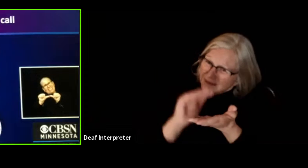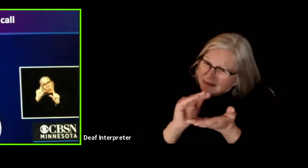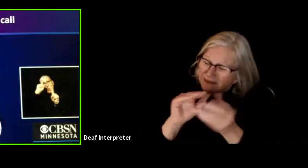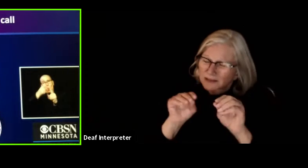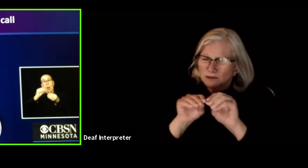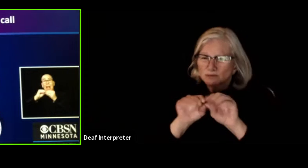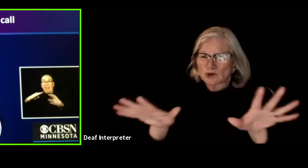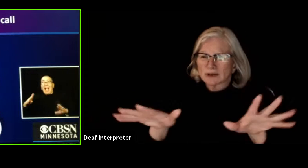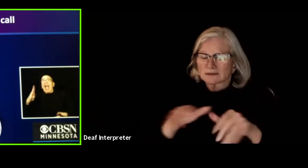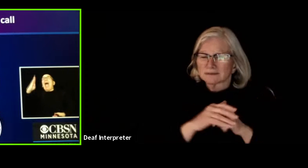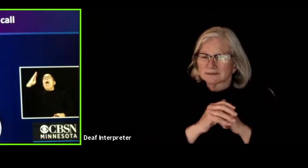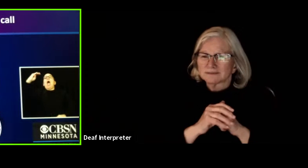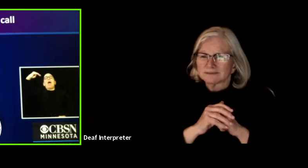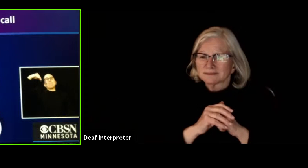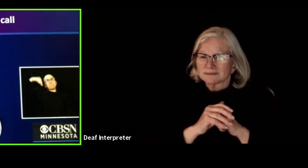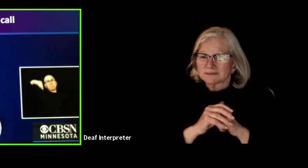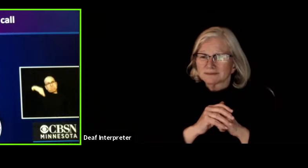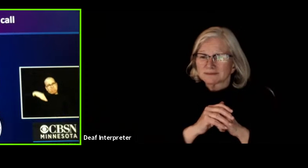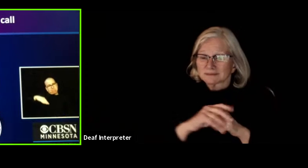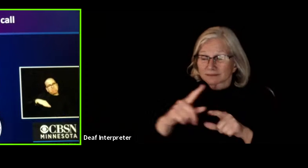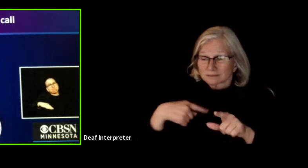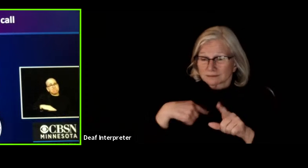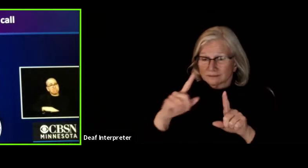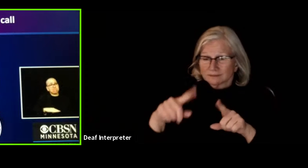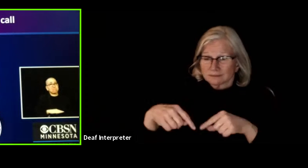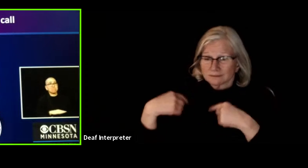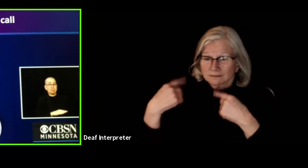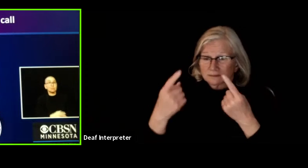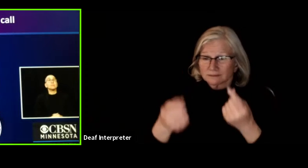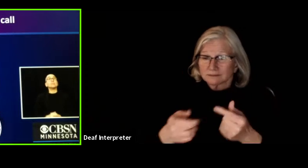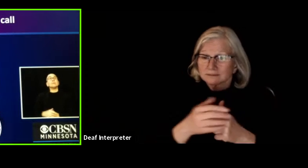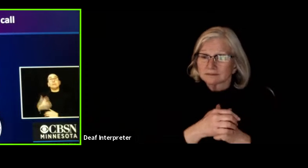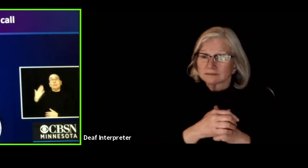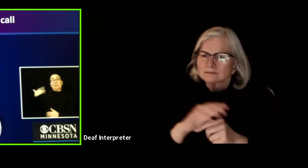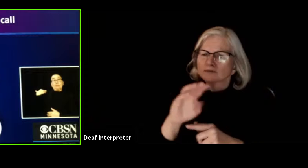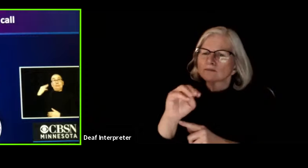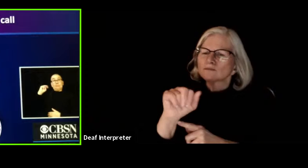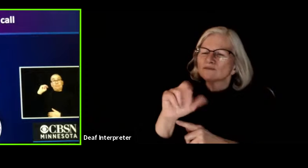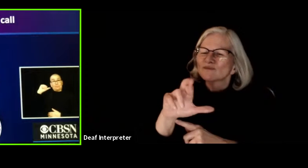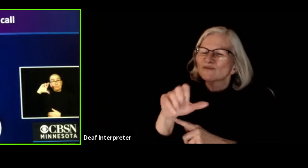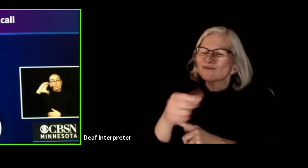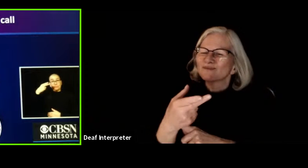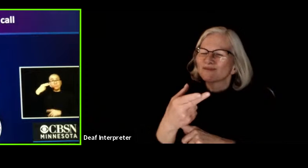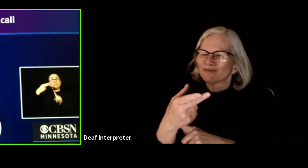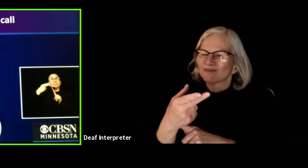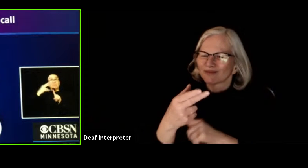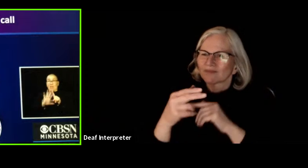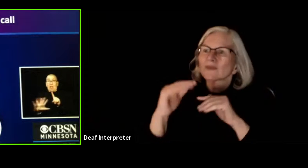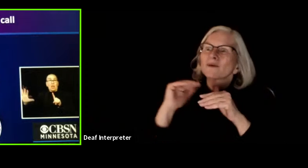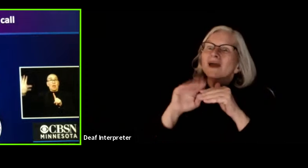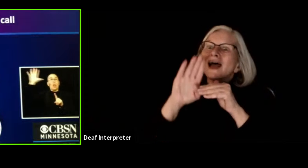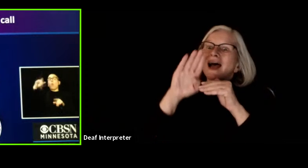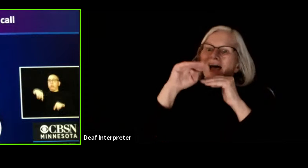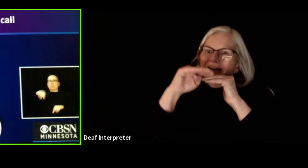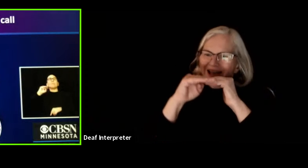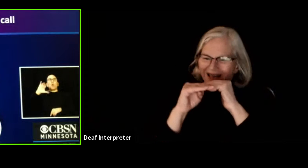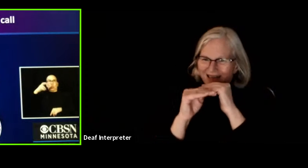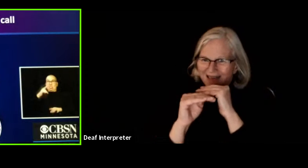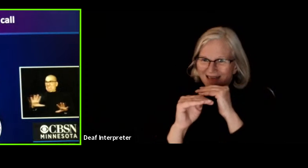THROUGHOUT THE WHOLE THING. IN MARCH WE FLATTENED THE CURVE AND IF YOU LOOK AT THE CURVE ALONG THE UNITED STATES, WE STAYED FLATTER THAN ANY OTHER STATE INFORMATION A LONGER PERIOD OF TIME.